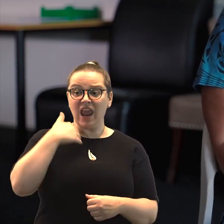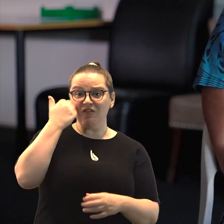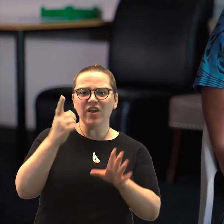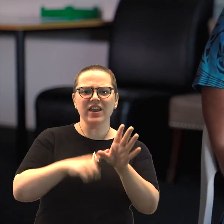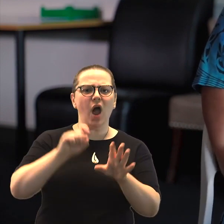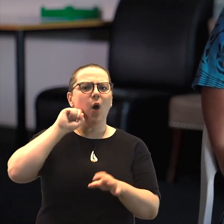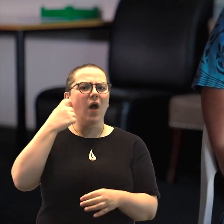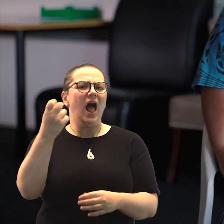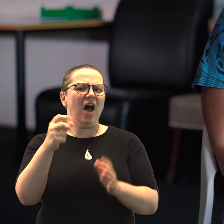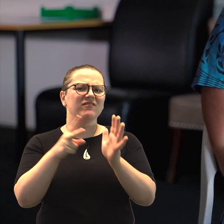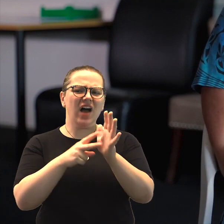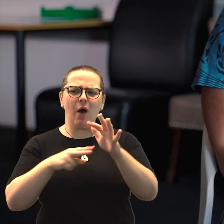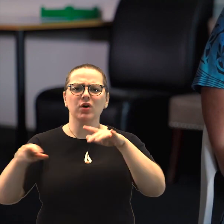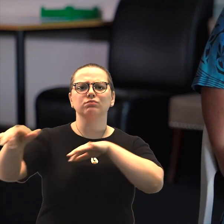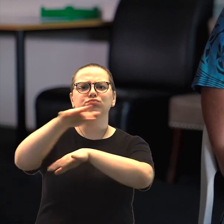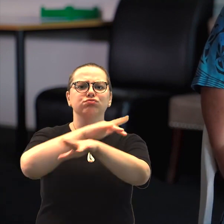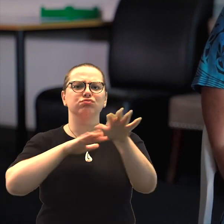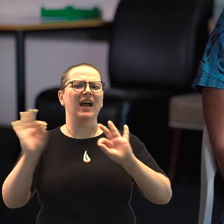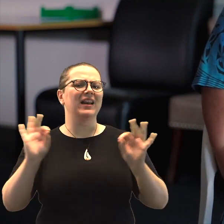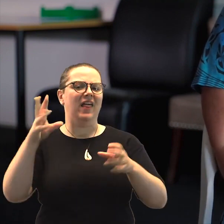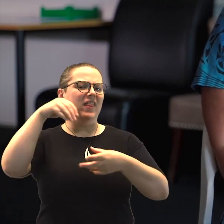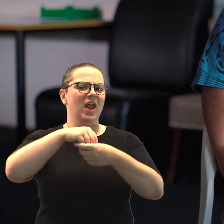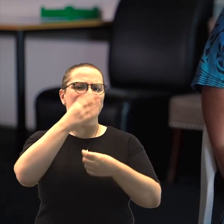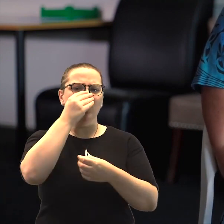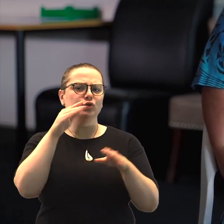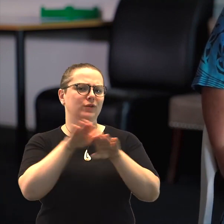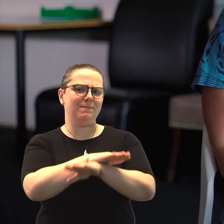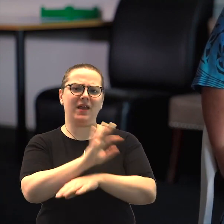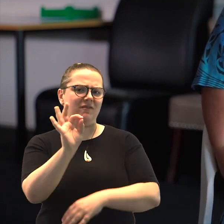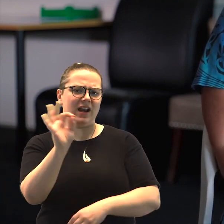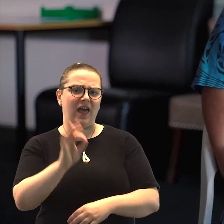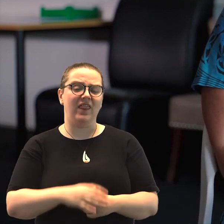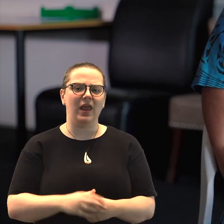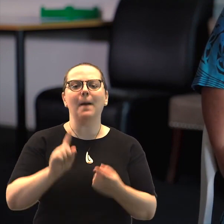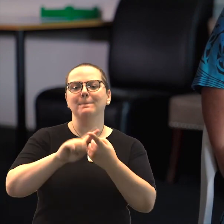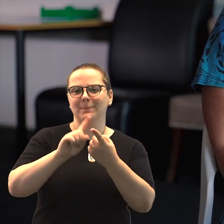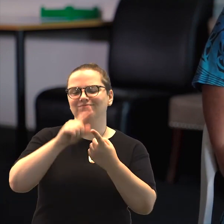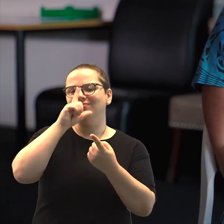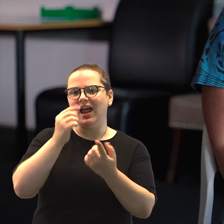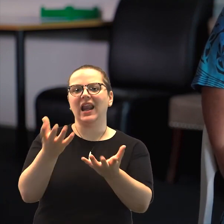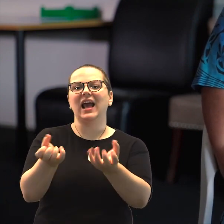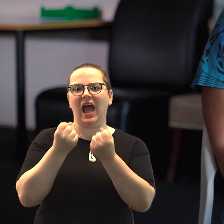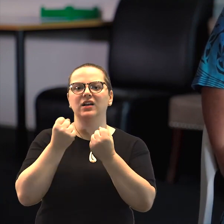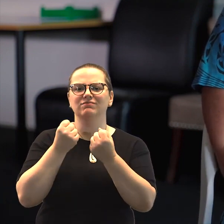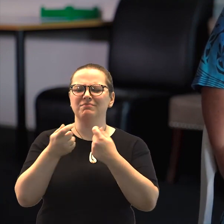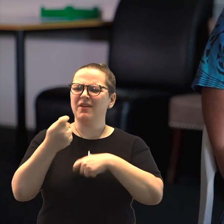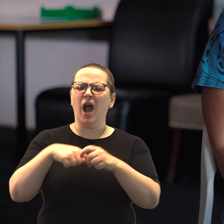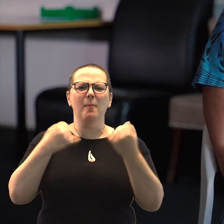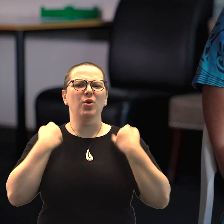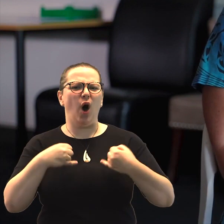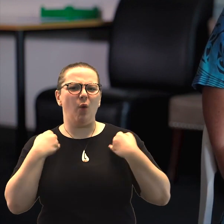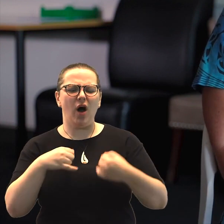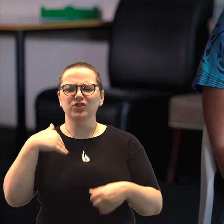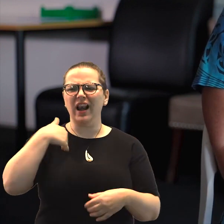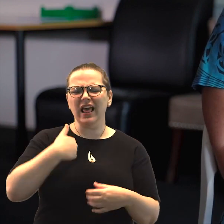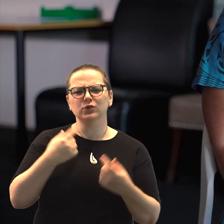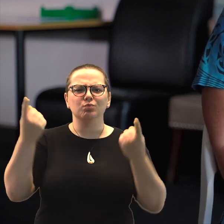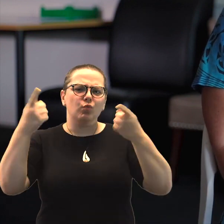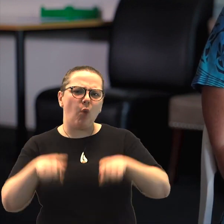and so every year there will be other viruses that aren't in the flu vaccine that people can still catch and become unwell with